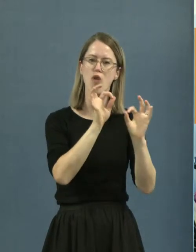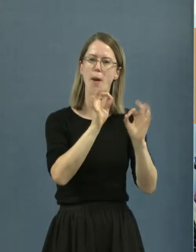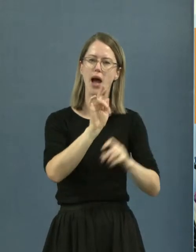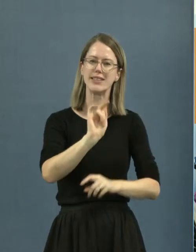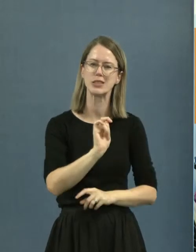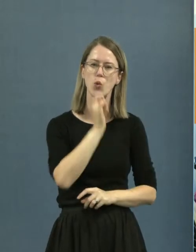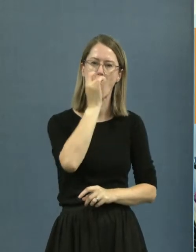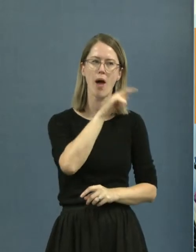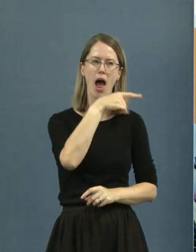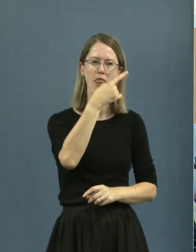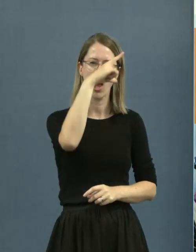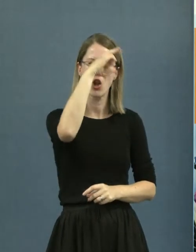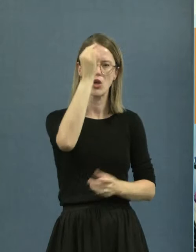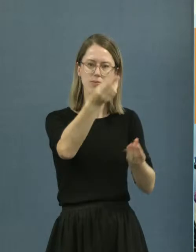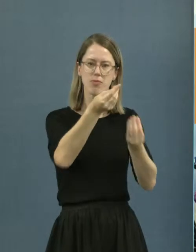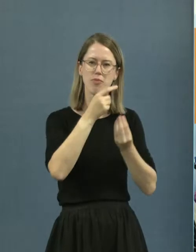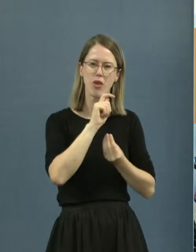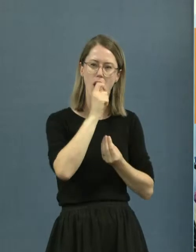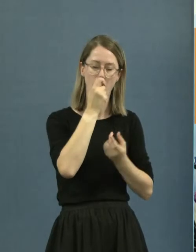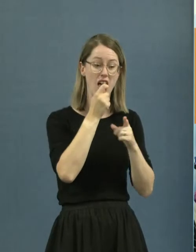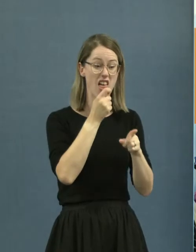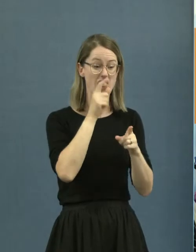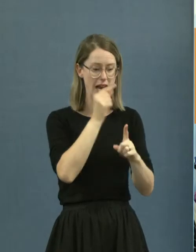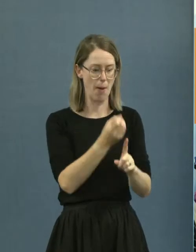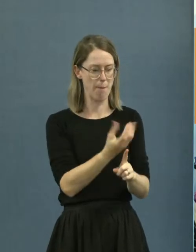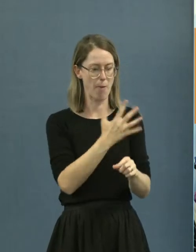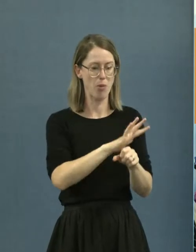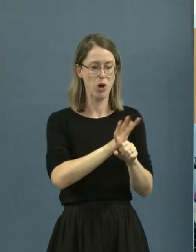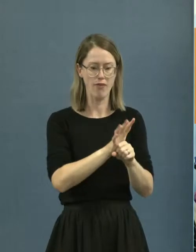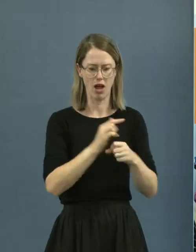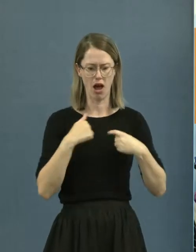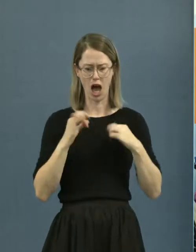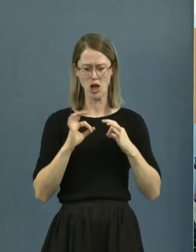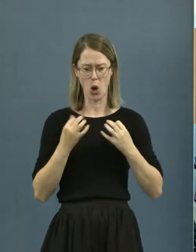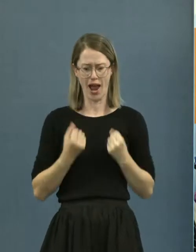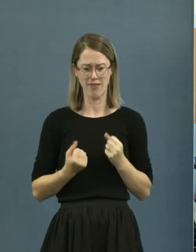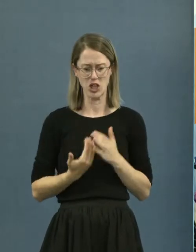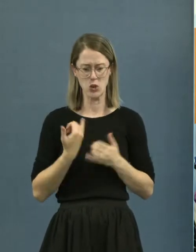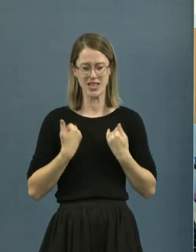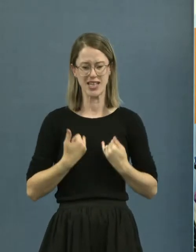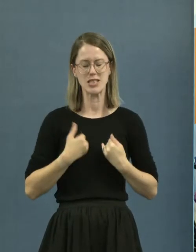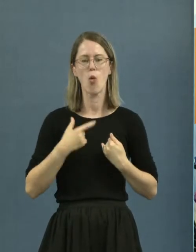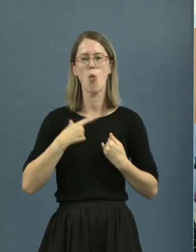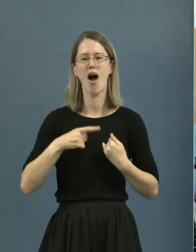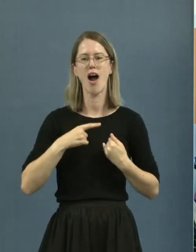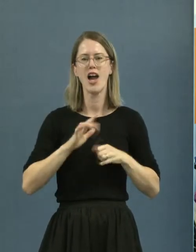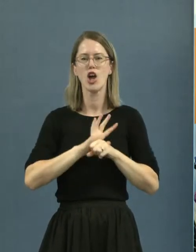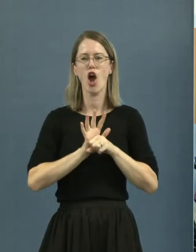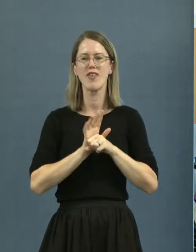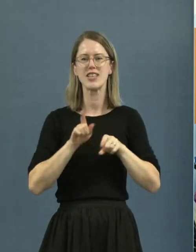recovery and that can actually still show a positive result, even if you do not have a new